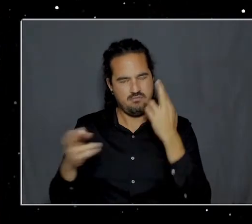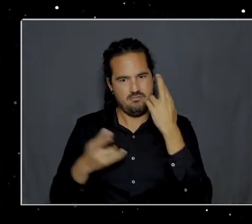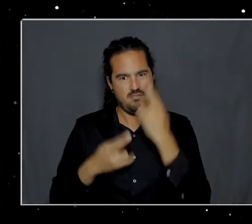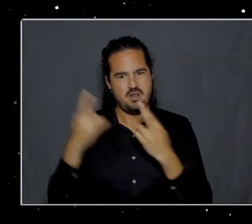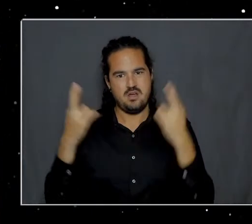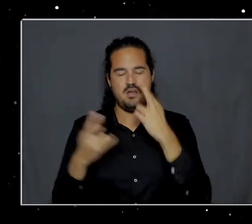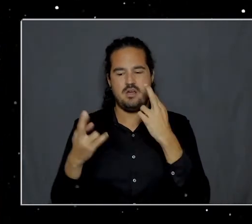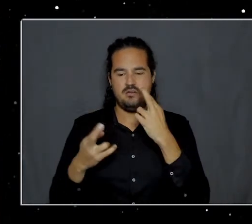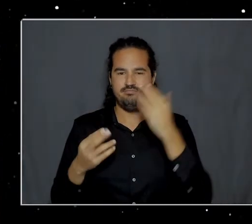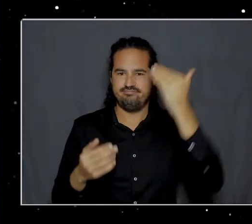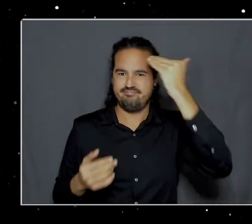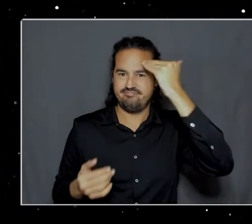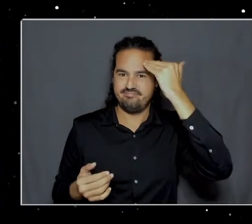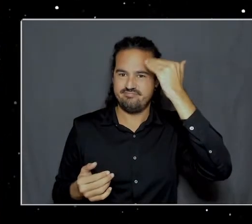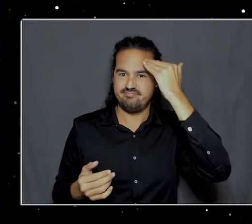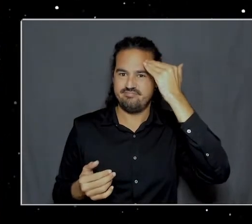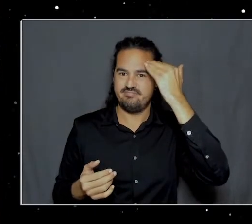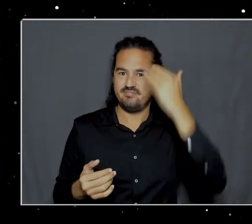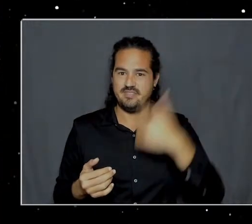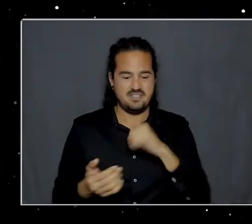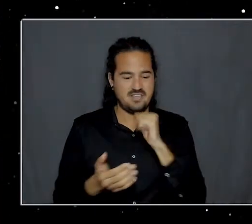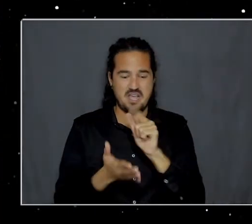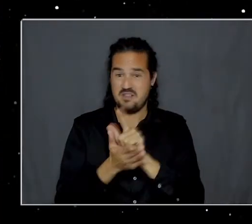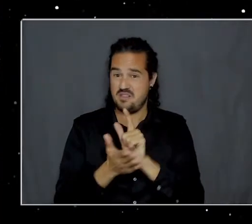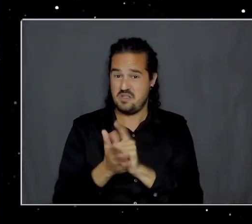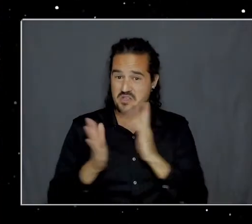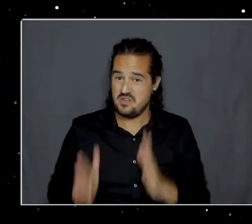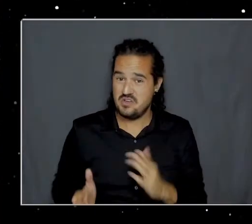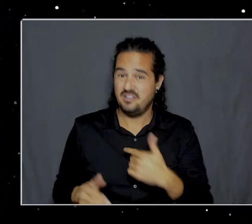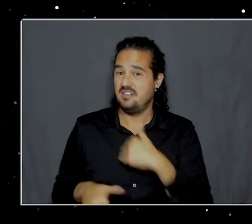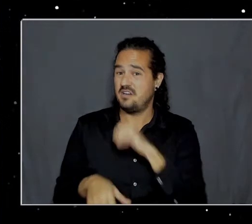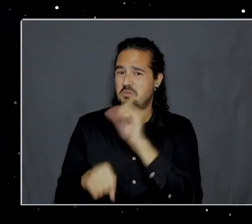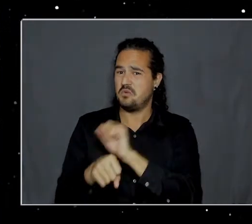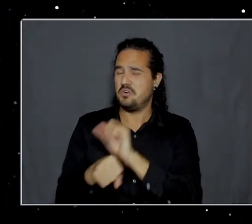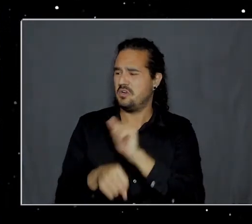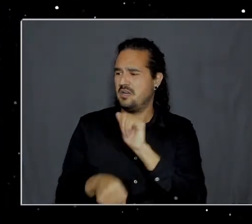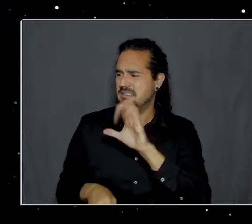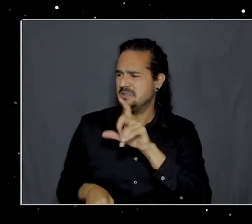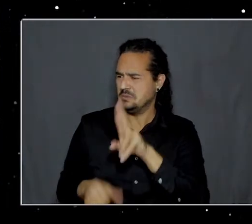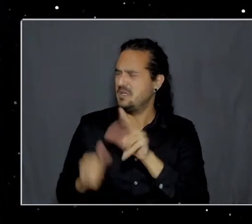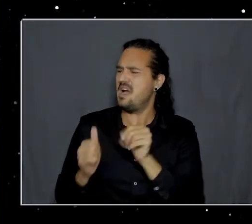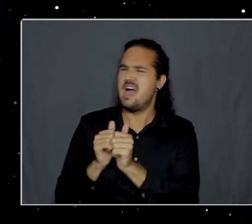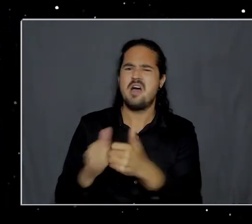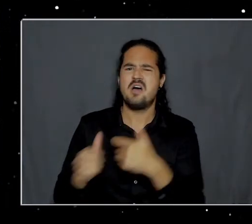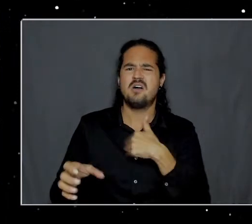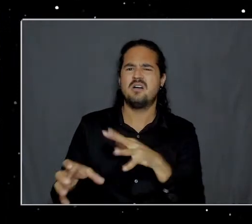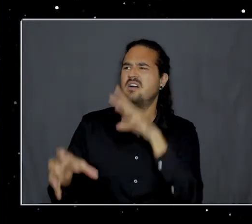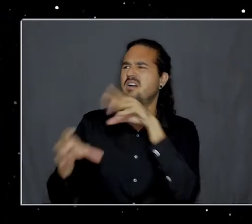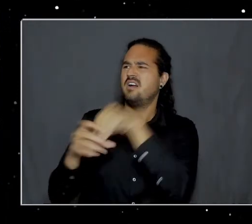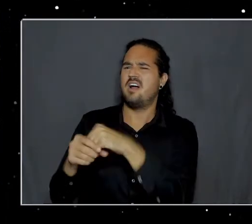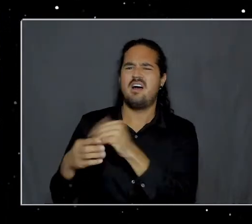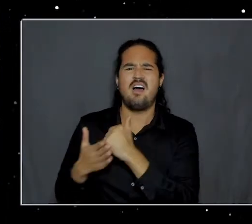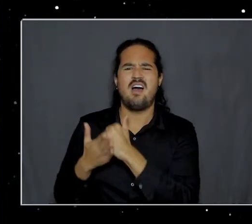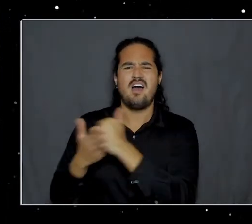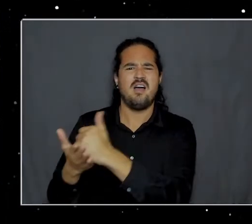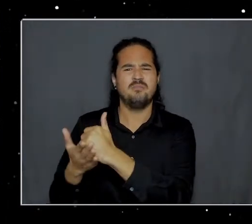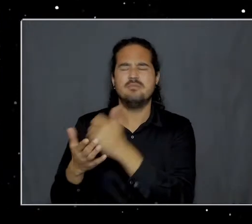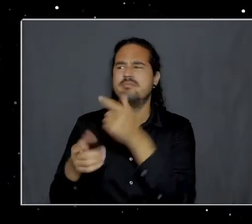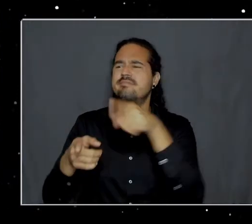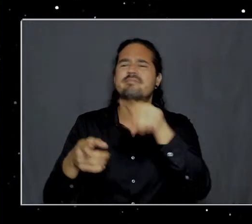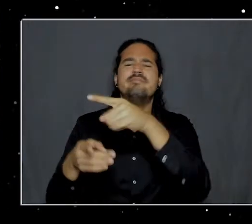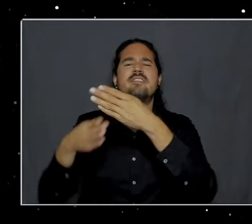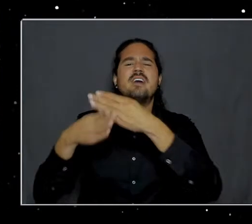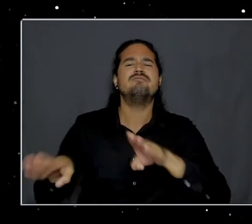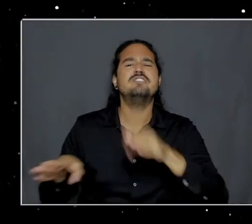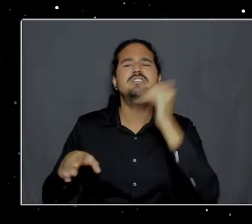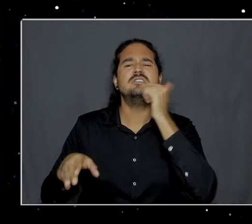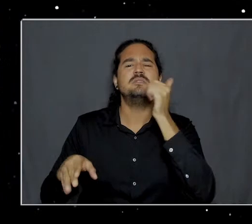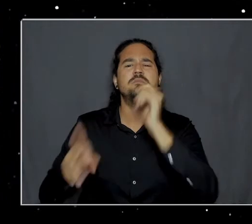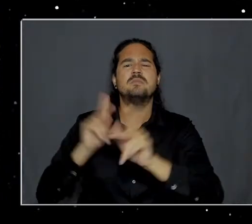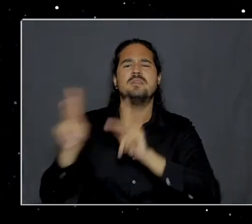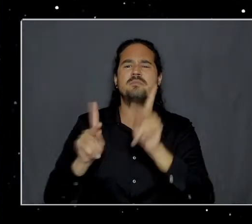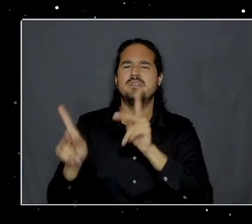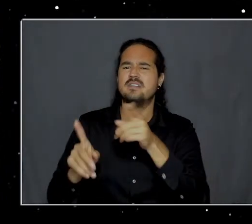DO?